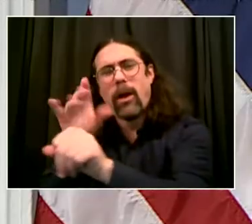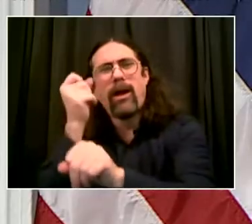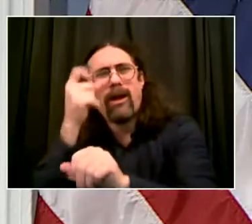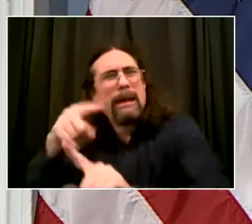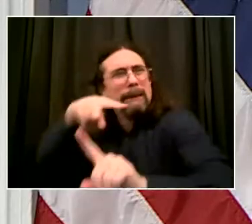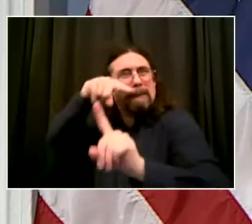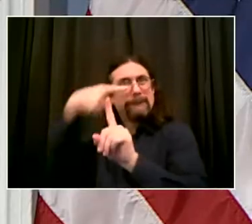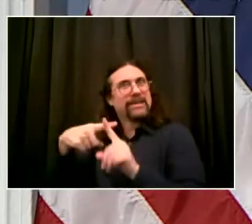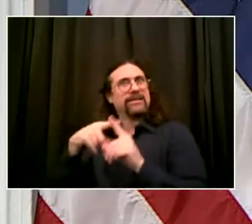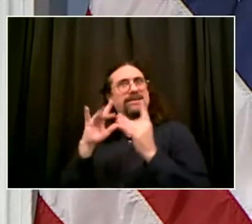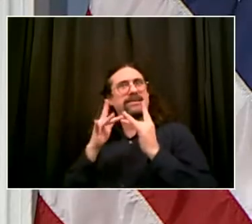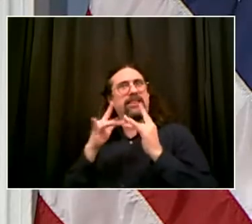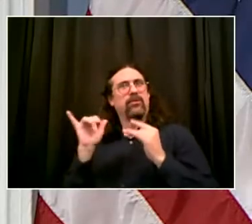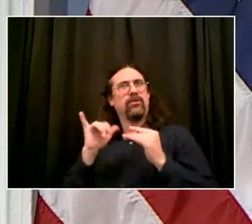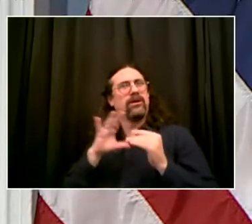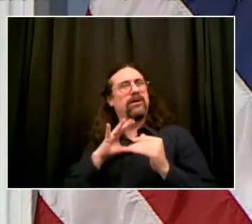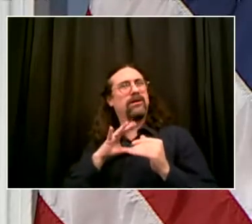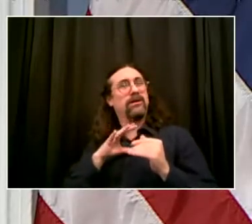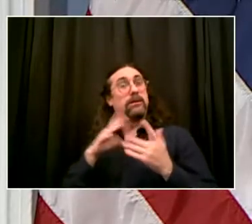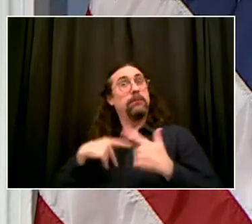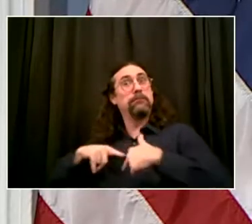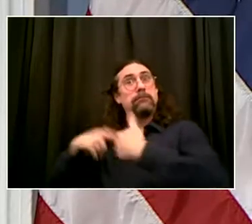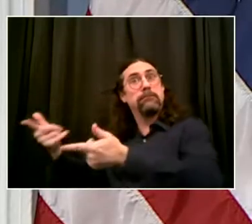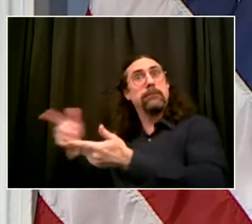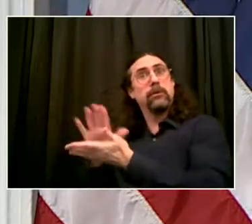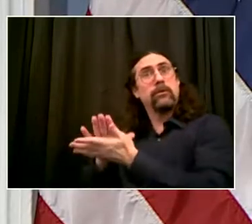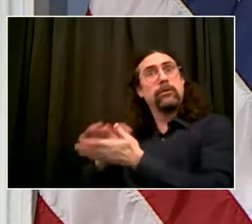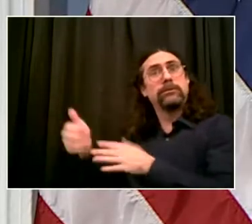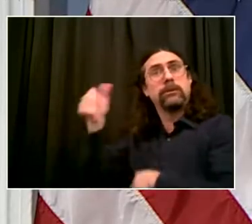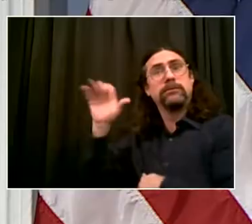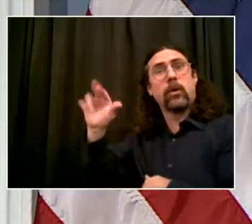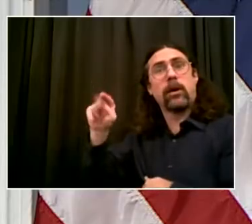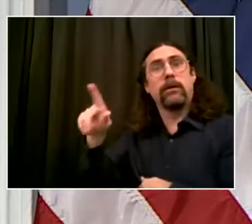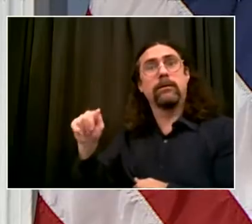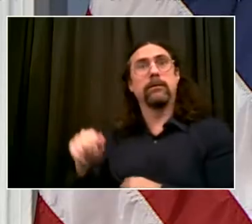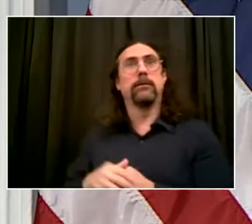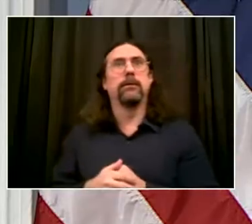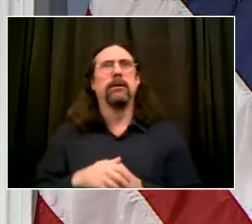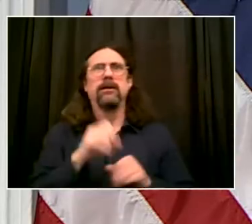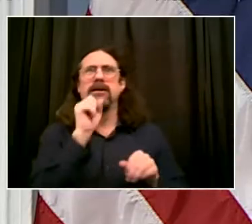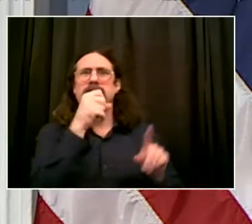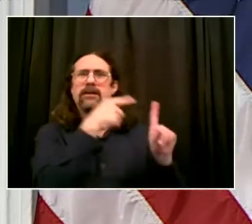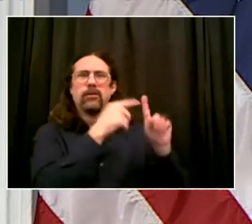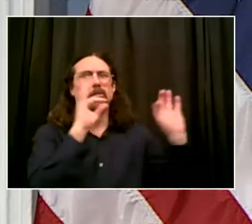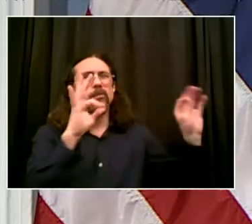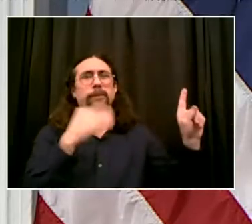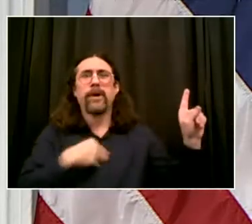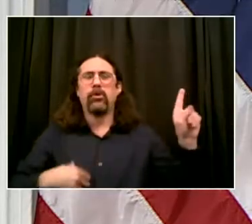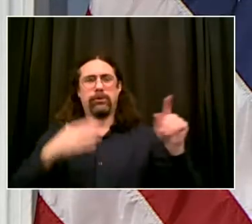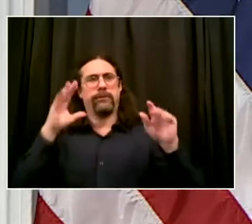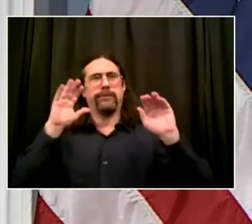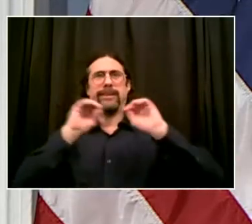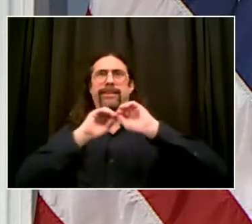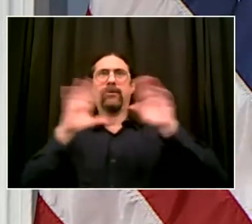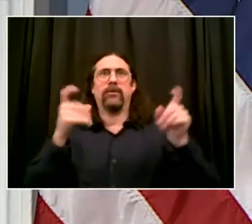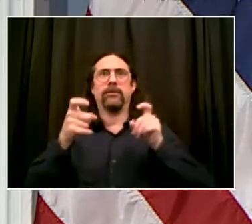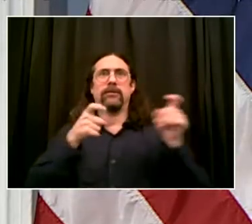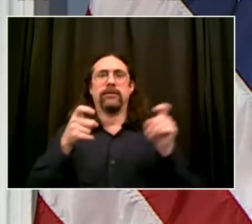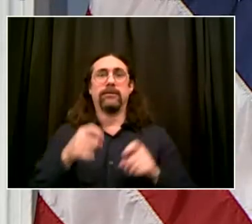STRENGTHENED ACCADEMIILLCAY WITH DIGITAL APPROACHES ON TOP OF THAT. CHAAENCLLOR. WELL DONE, MR. MAYOR. I'VE BEEEN LISTENING. THE OOY NL